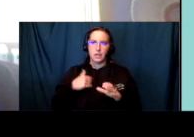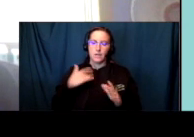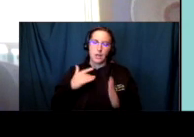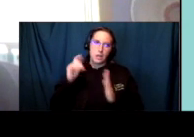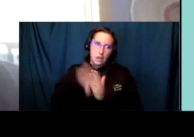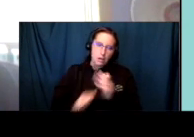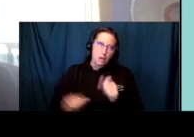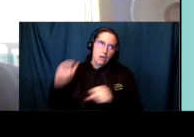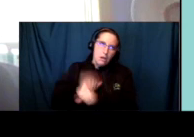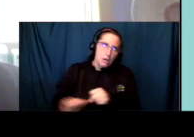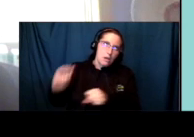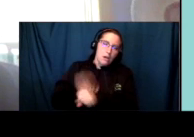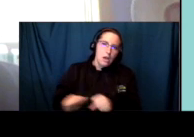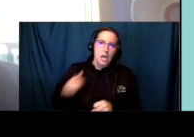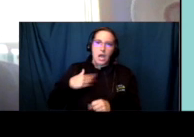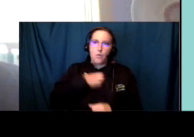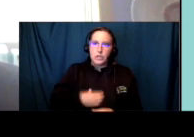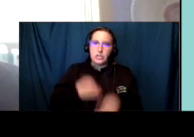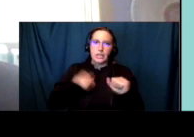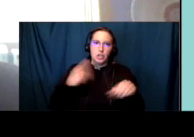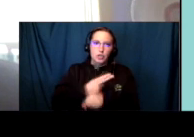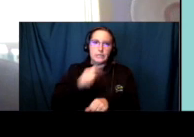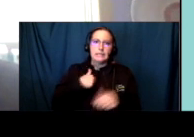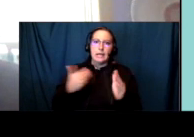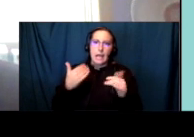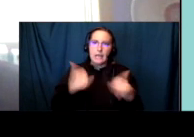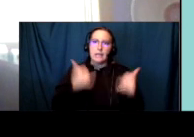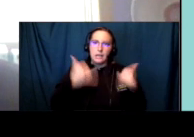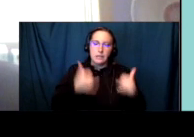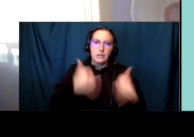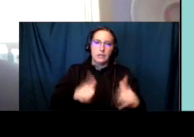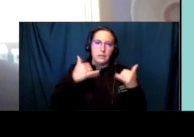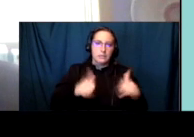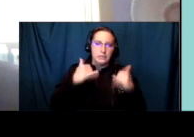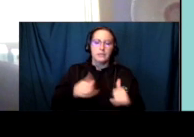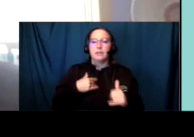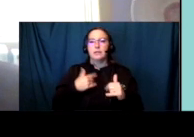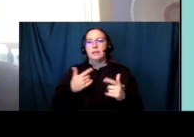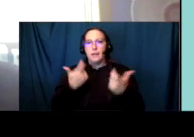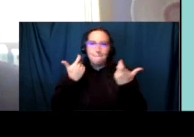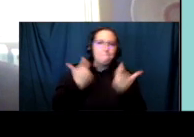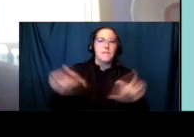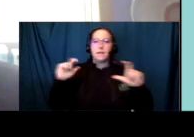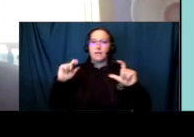wish I could use this activity. I can't even bear the thought of like making something this big and dramatic again,